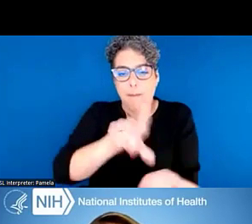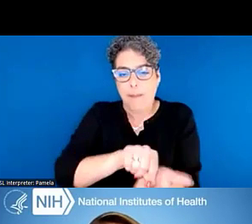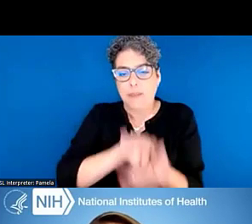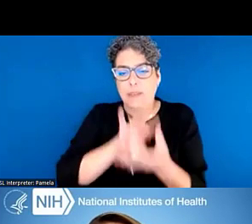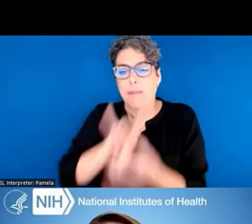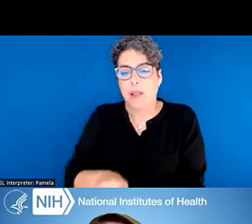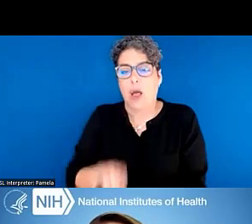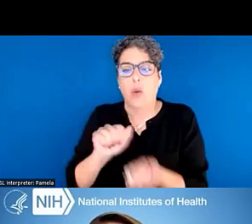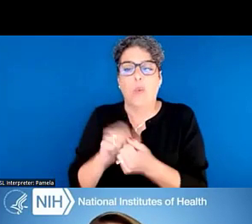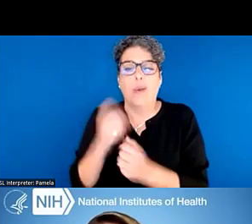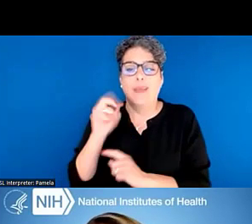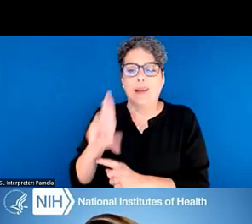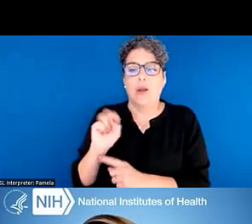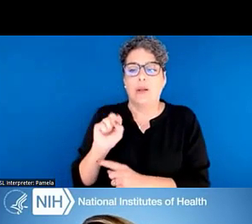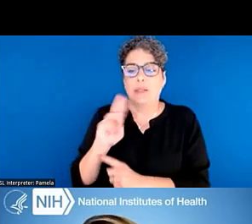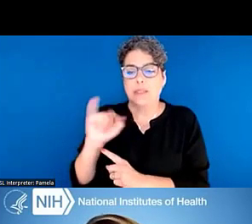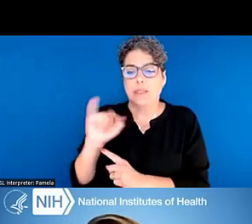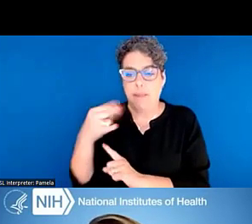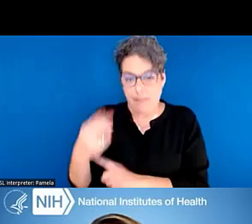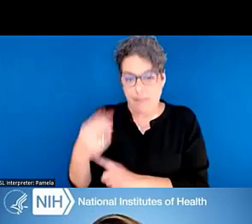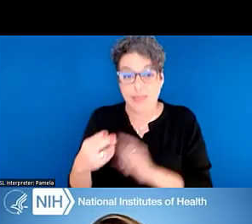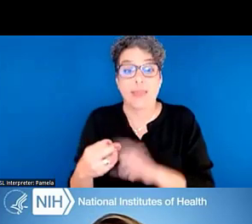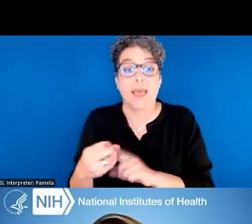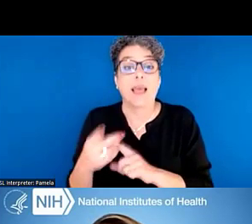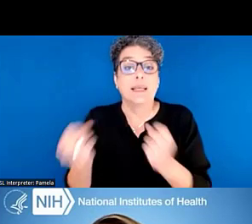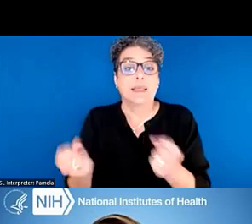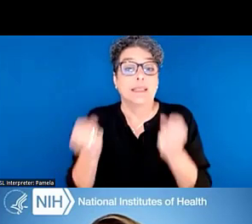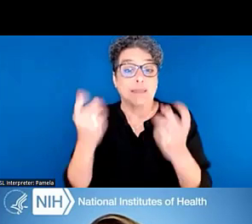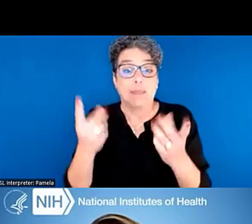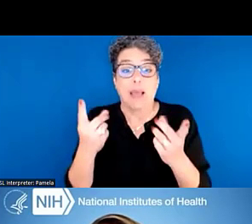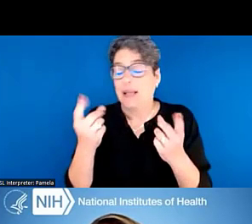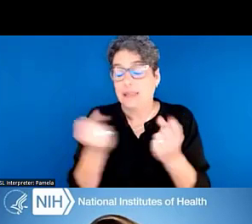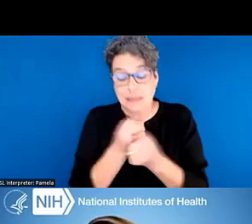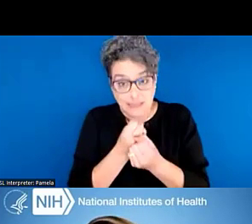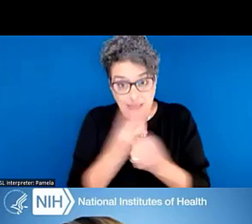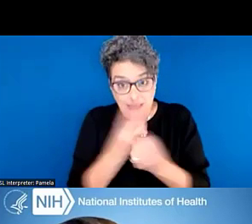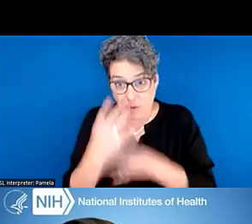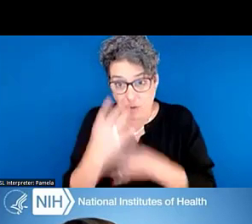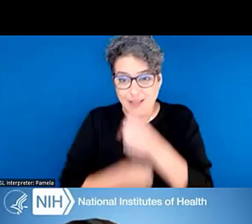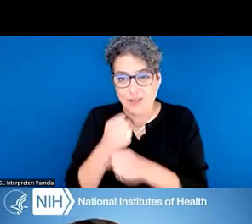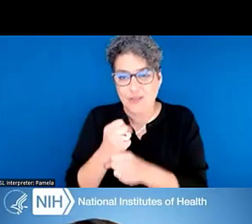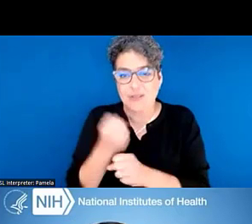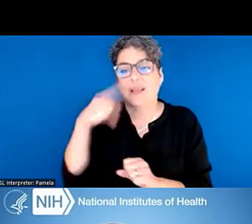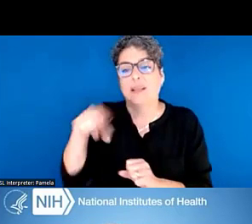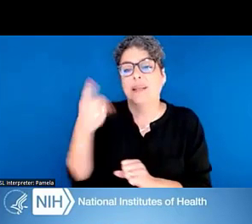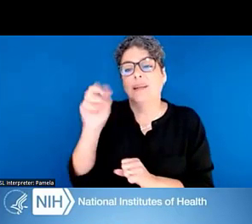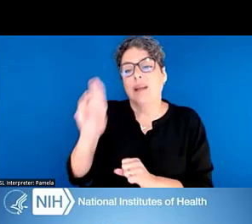The publications span several years, and Dr. Smith is corresponding author on all of them.